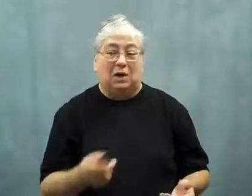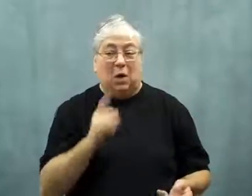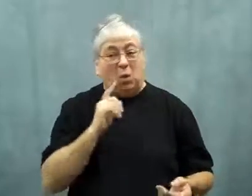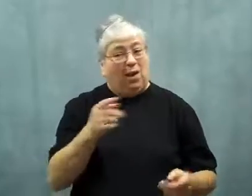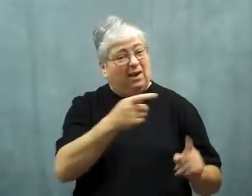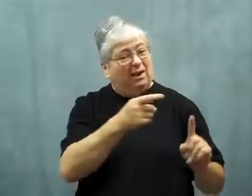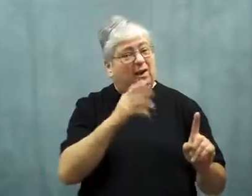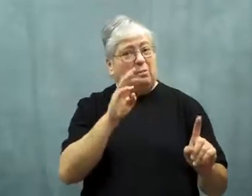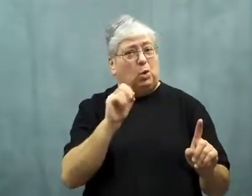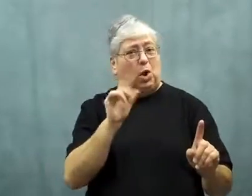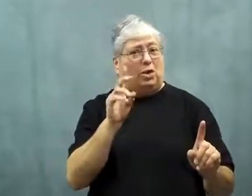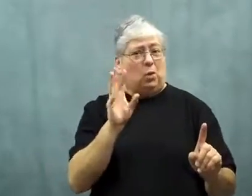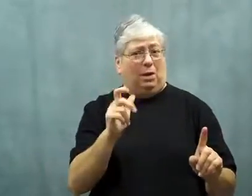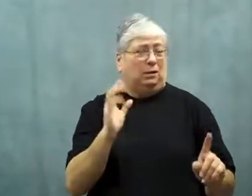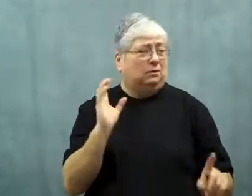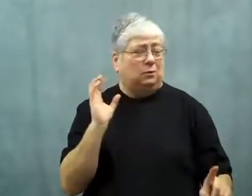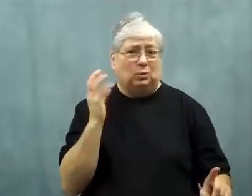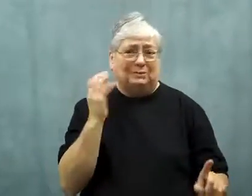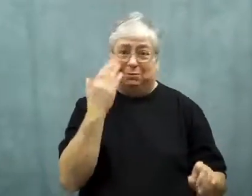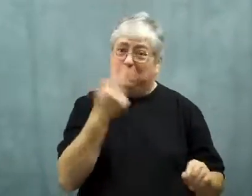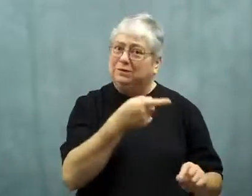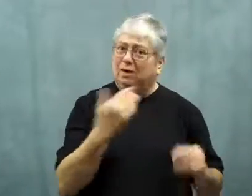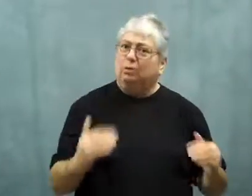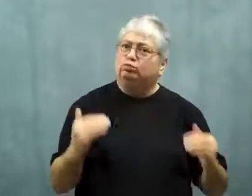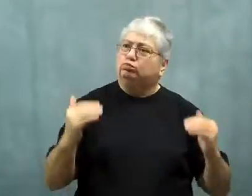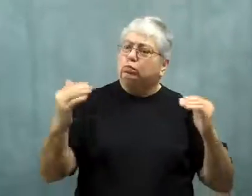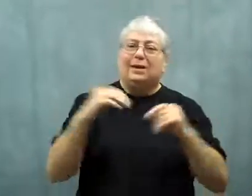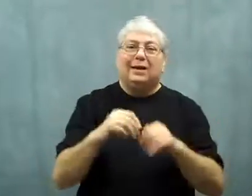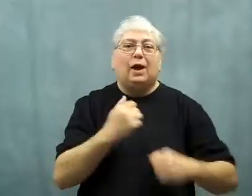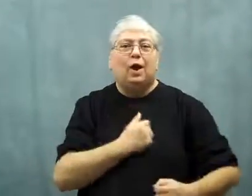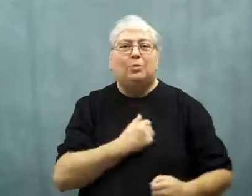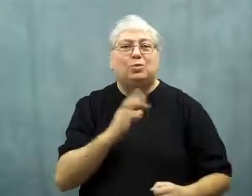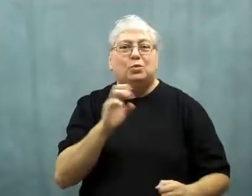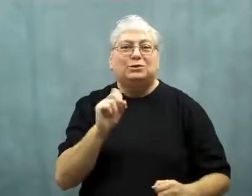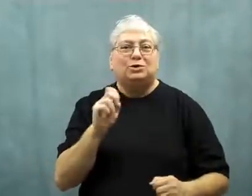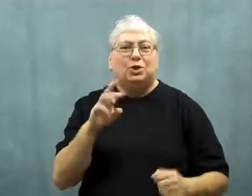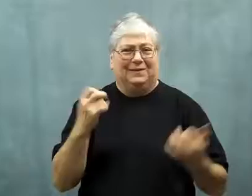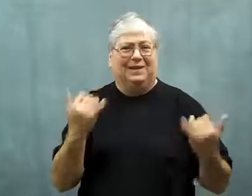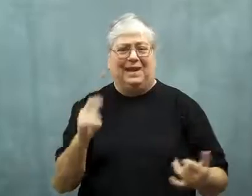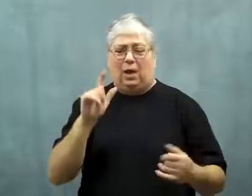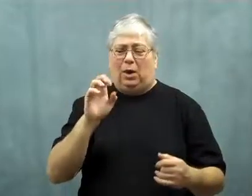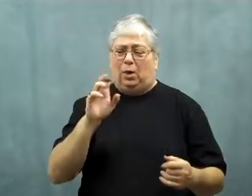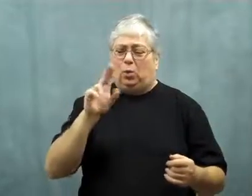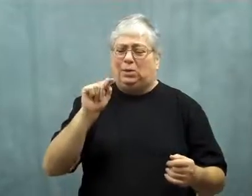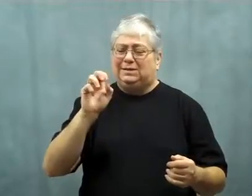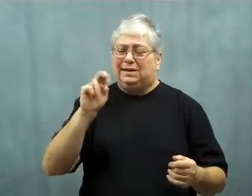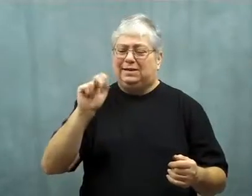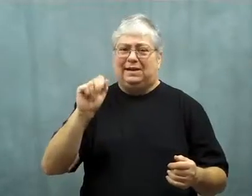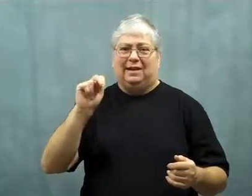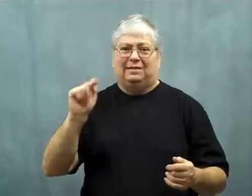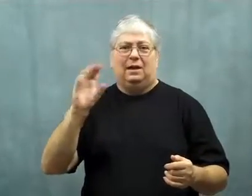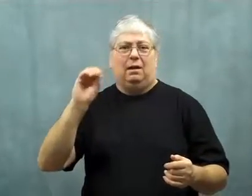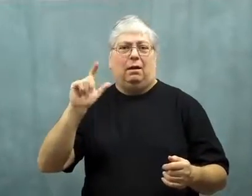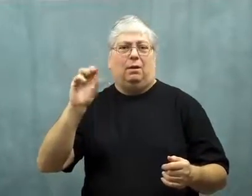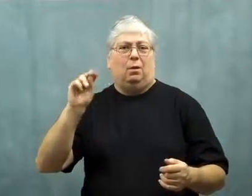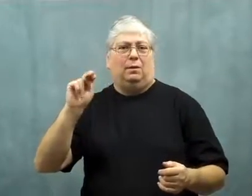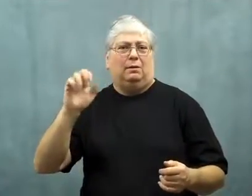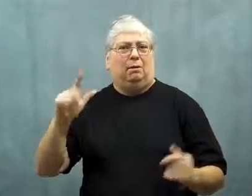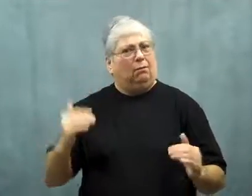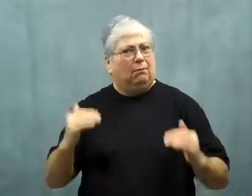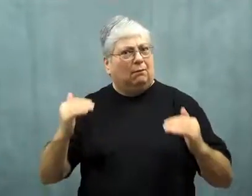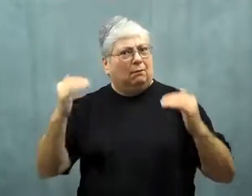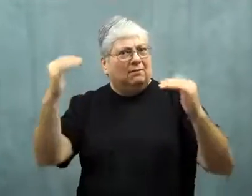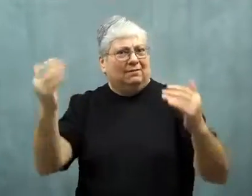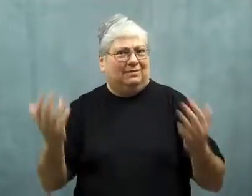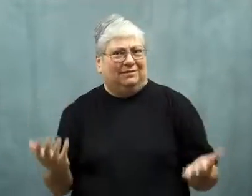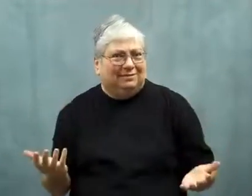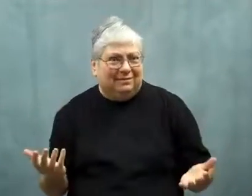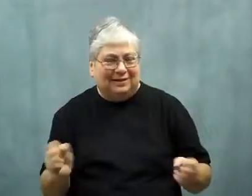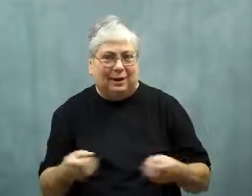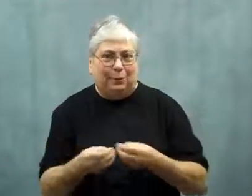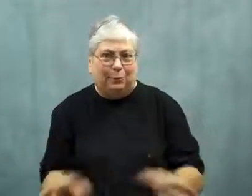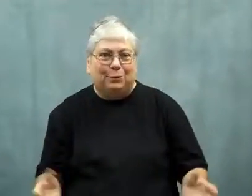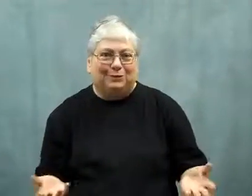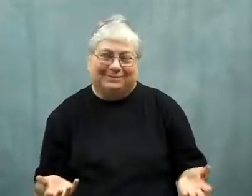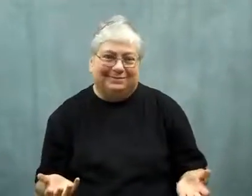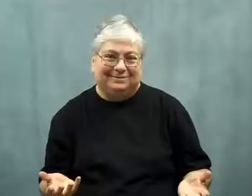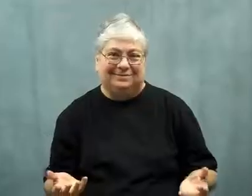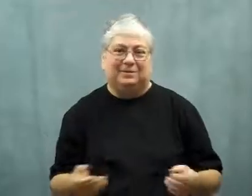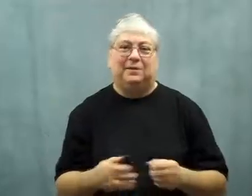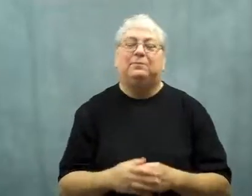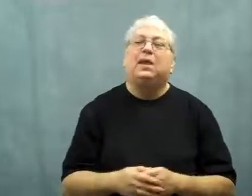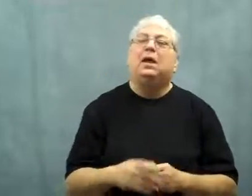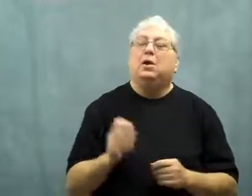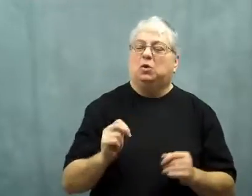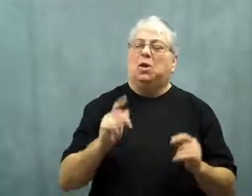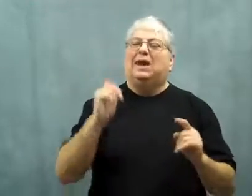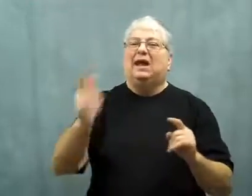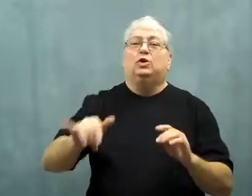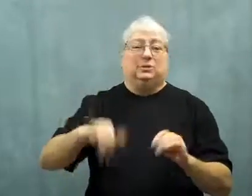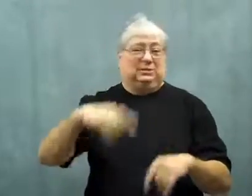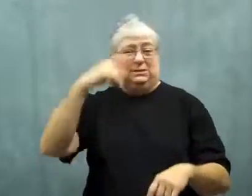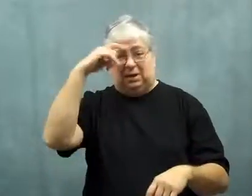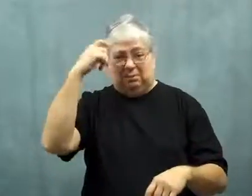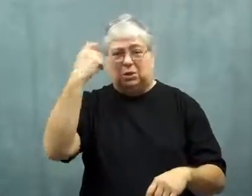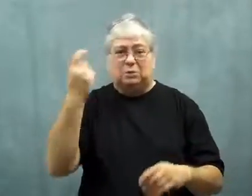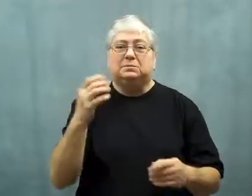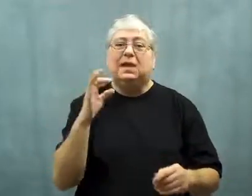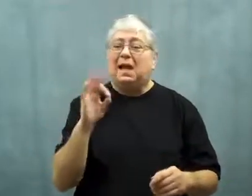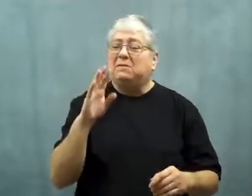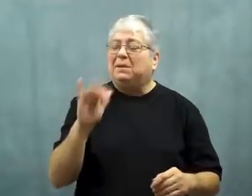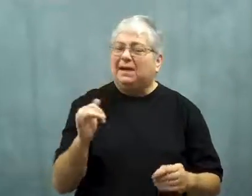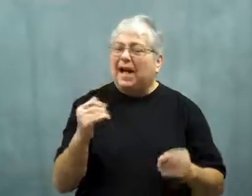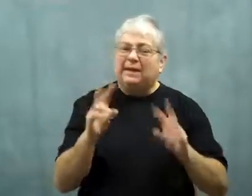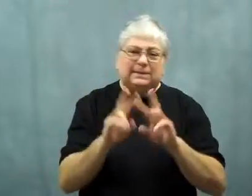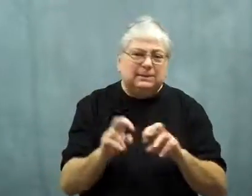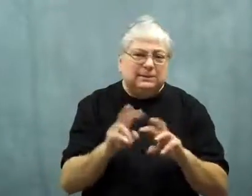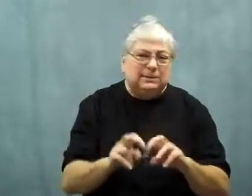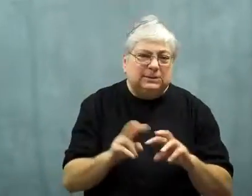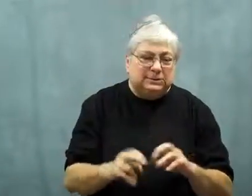It was a bad move for Broadwell as she was a lieutenant colonel in the Reserves.